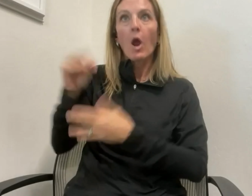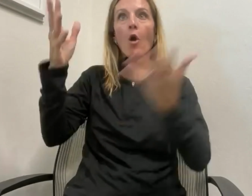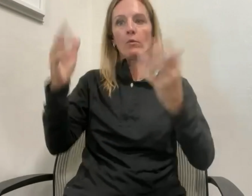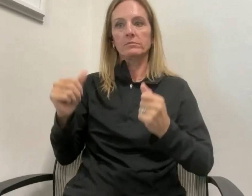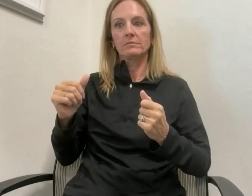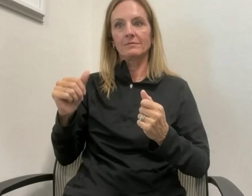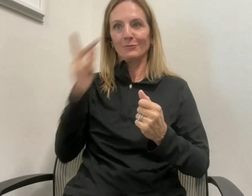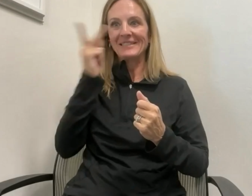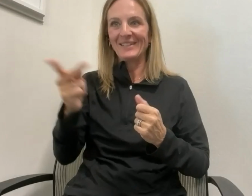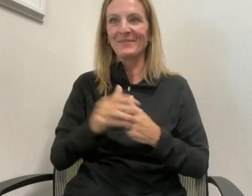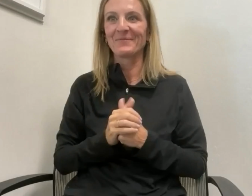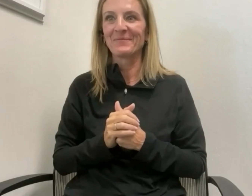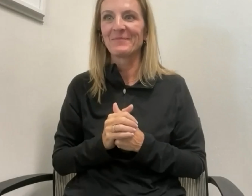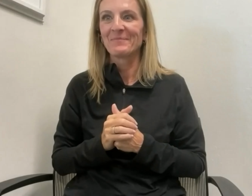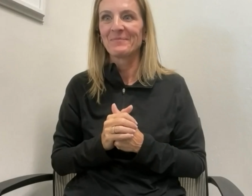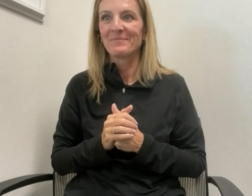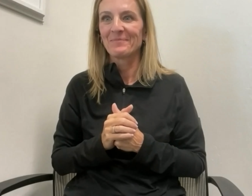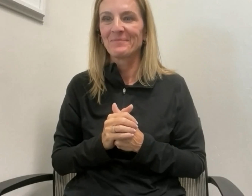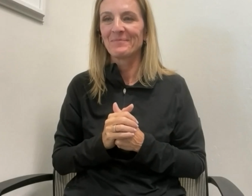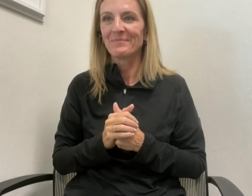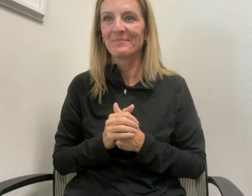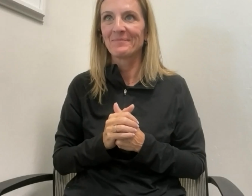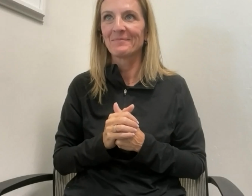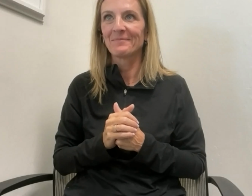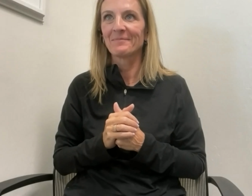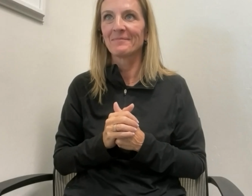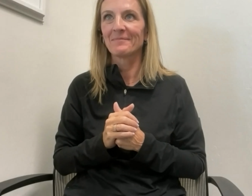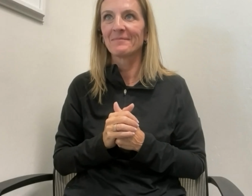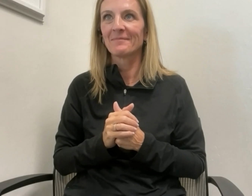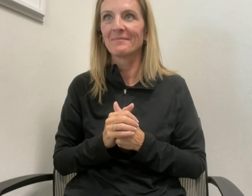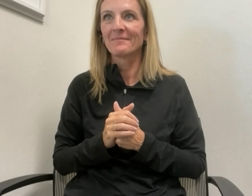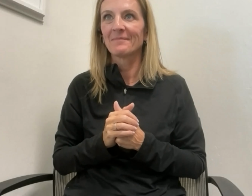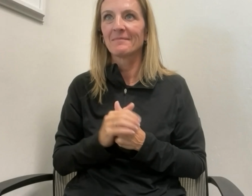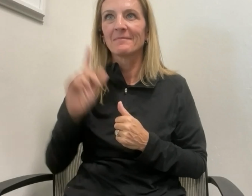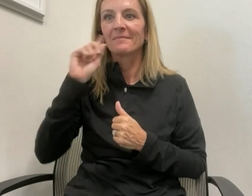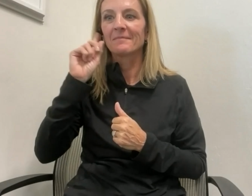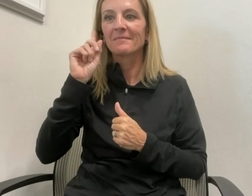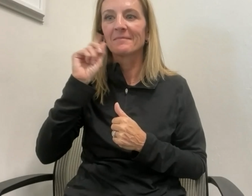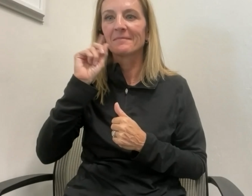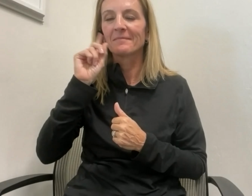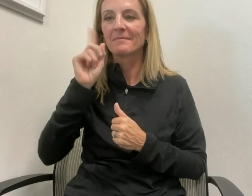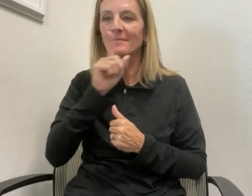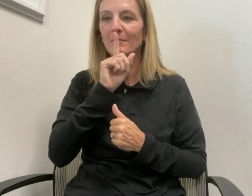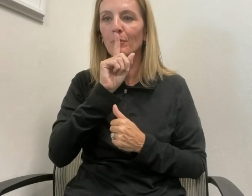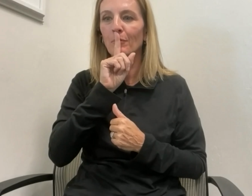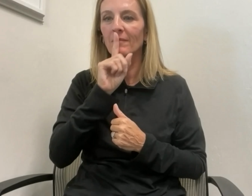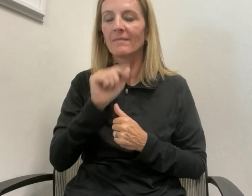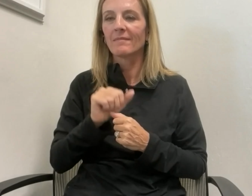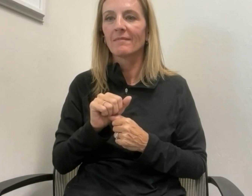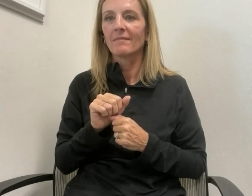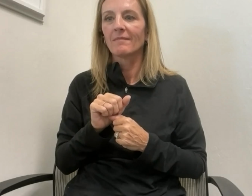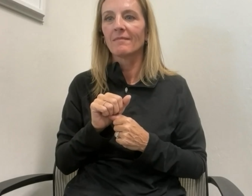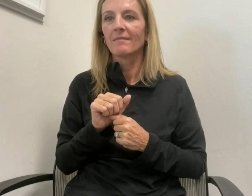Sandra: